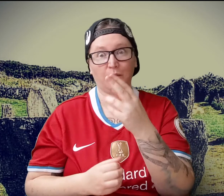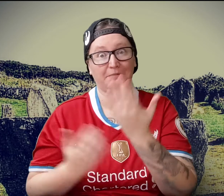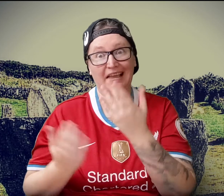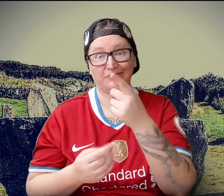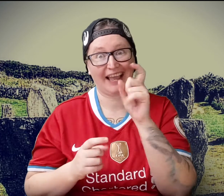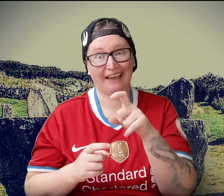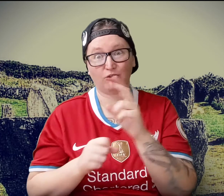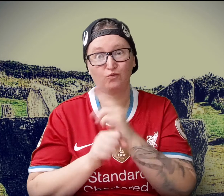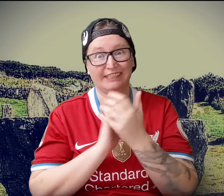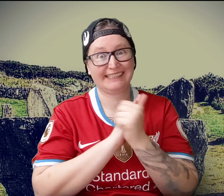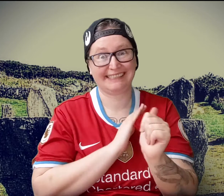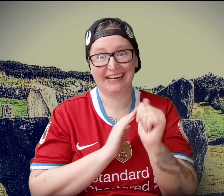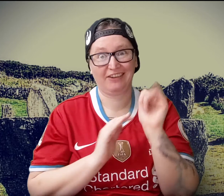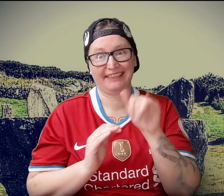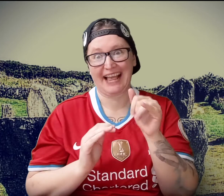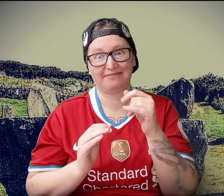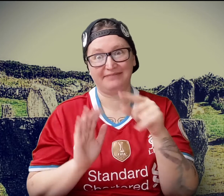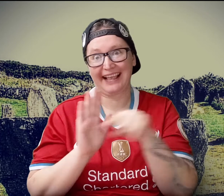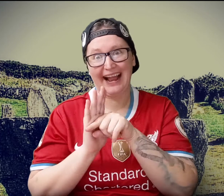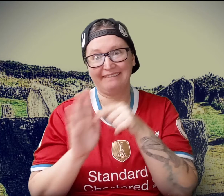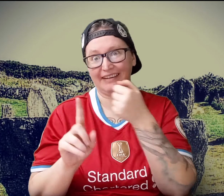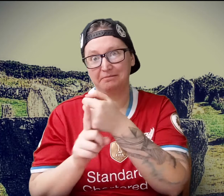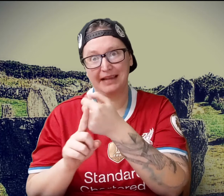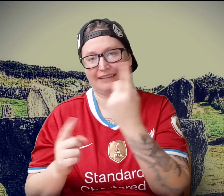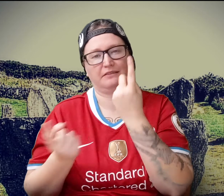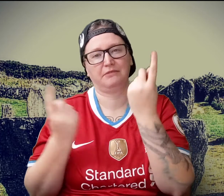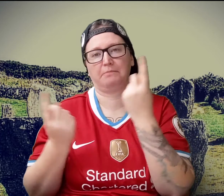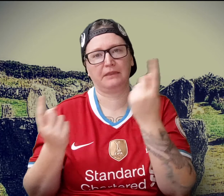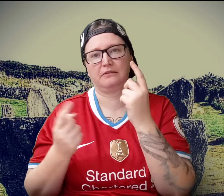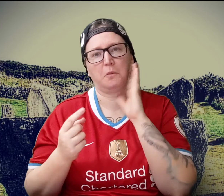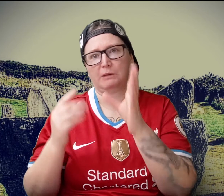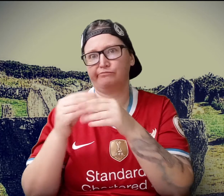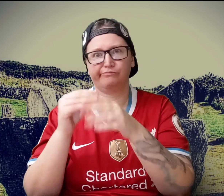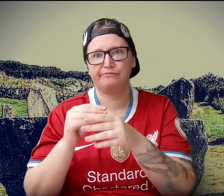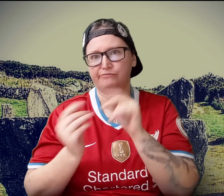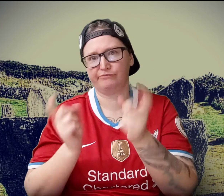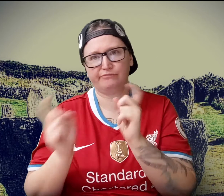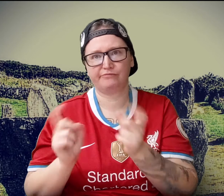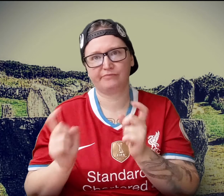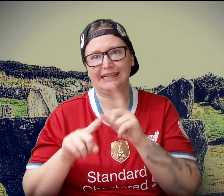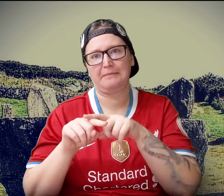have to kill or you have to use a specific skill that has a negative impact and so then again you